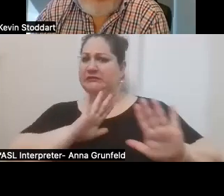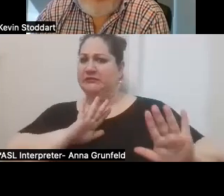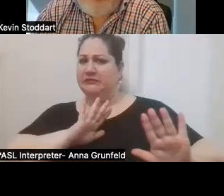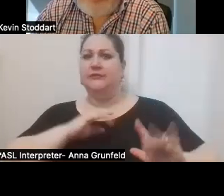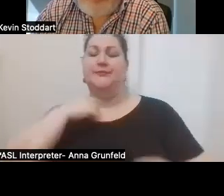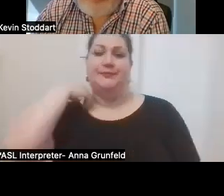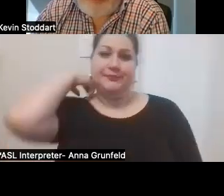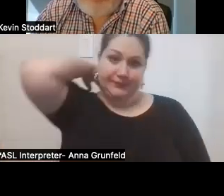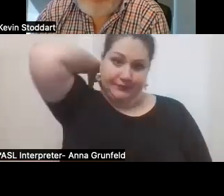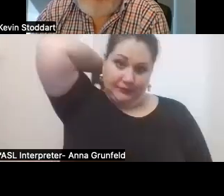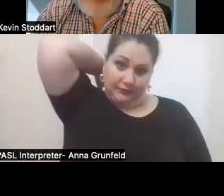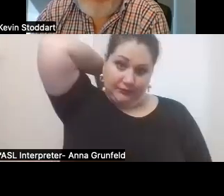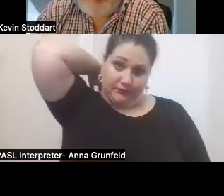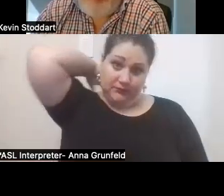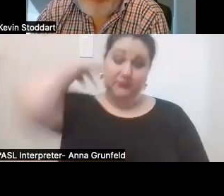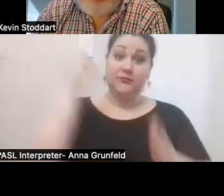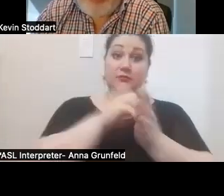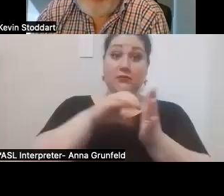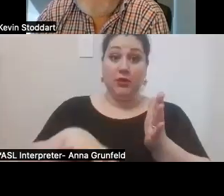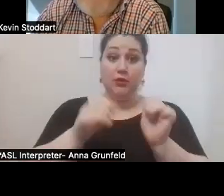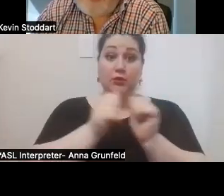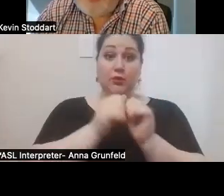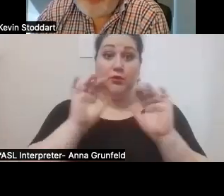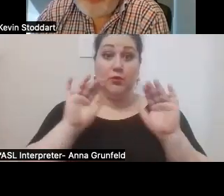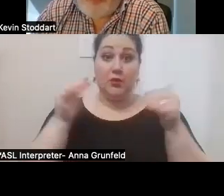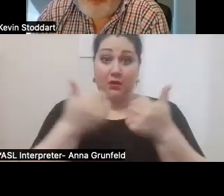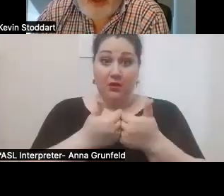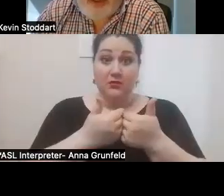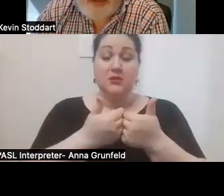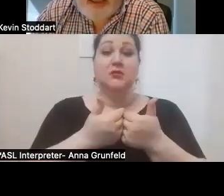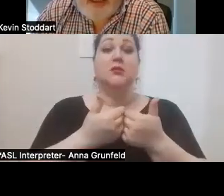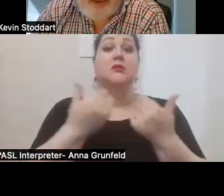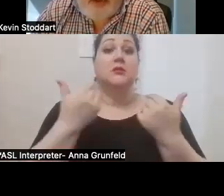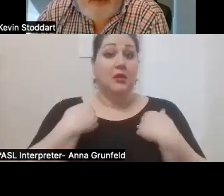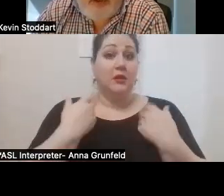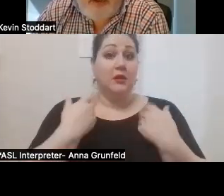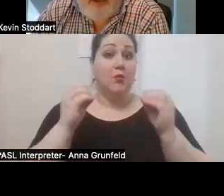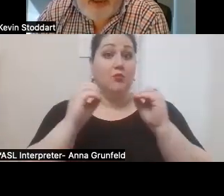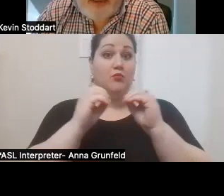Students with autism have poor executive functioning and organizational difficulties.